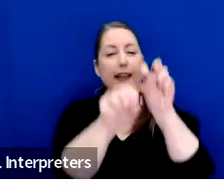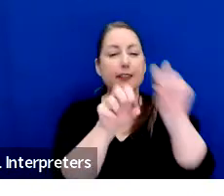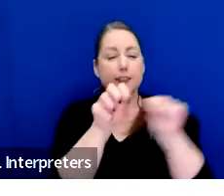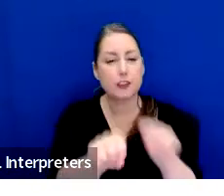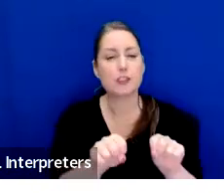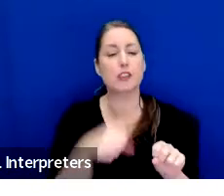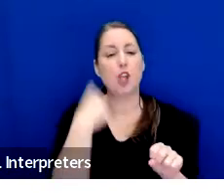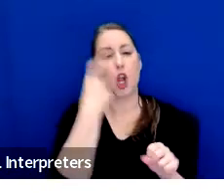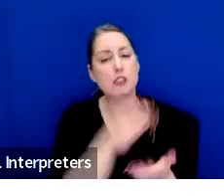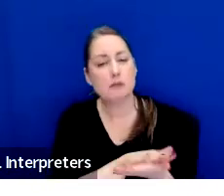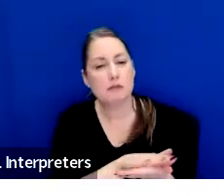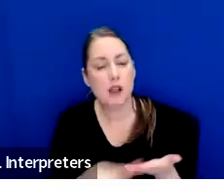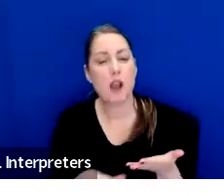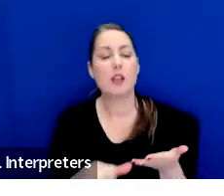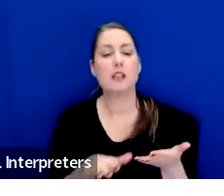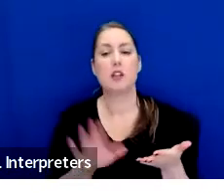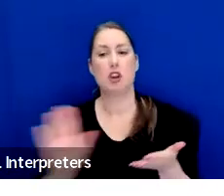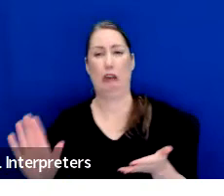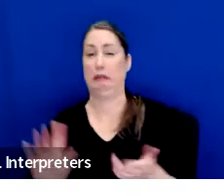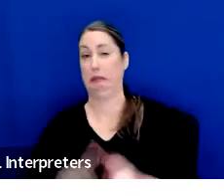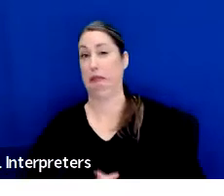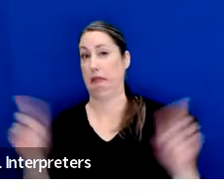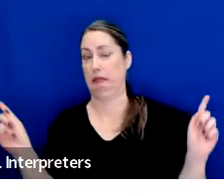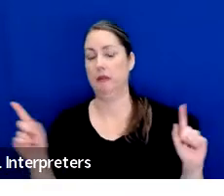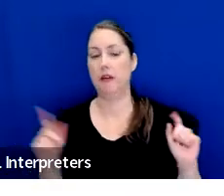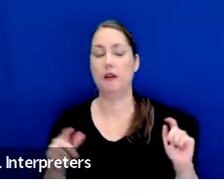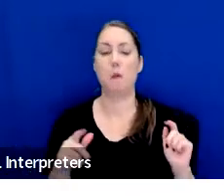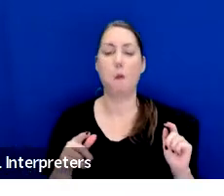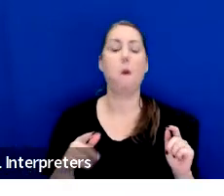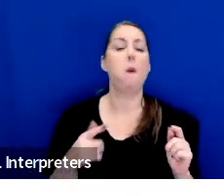So what I did was and I came in and when I had the time that I came in